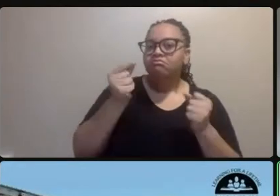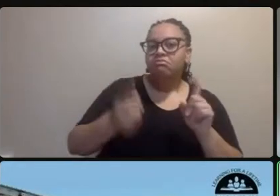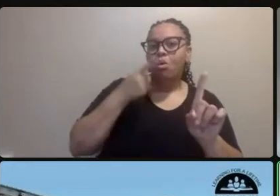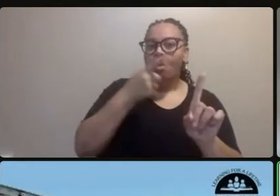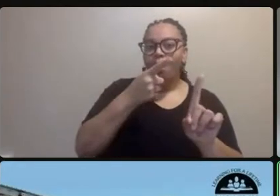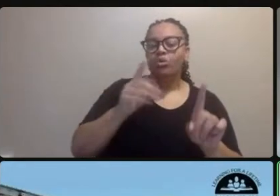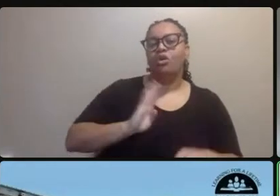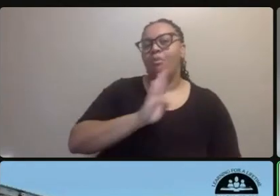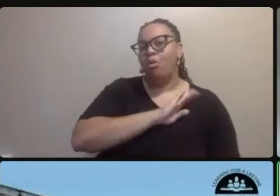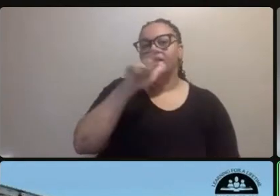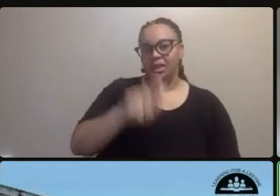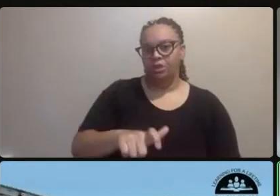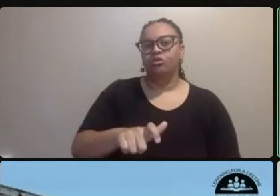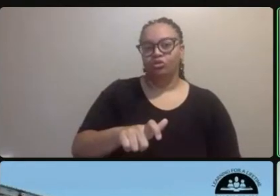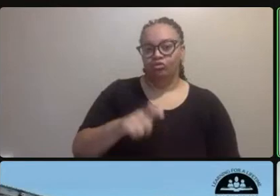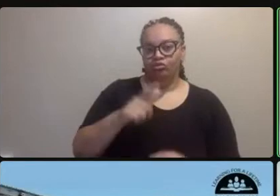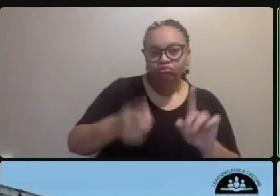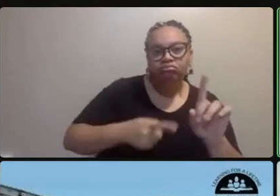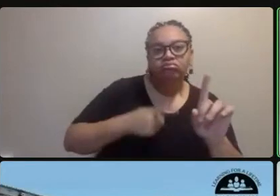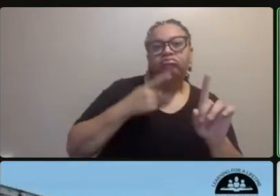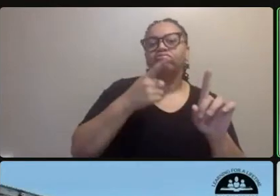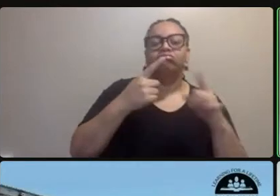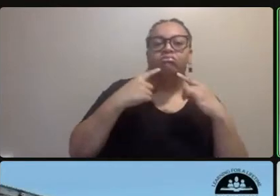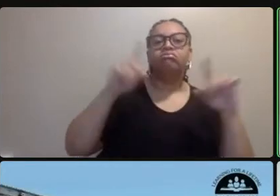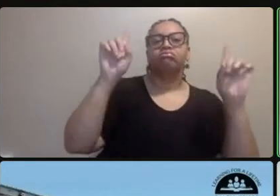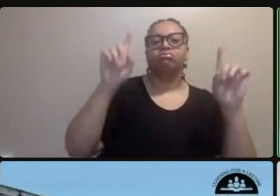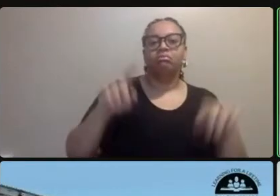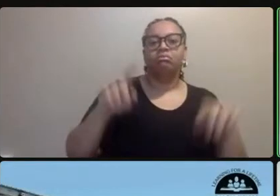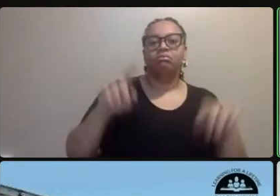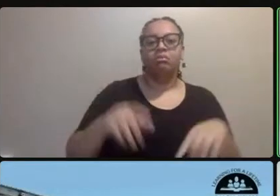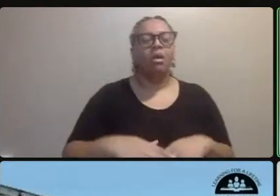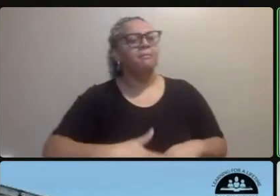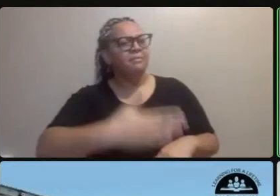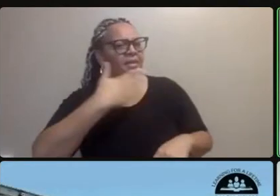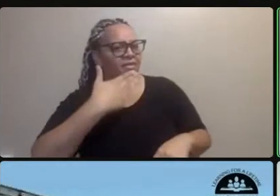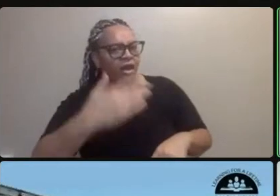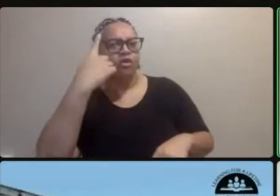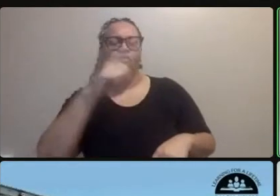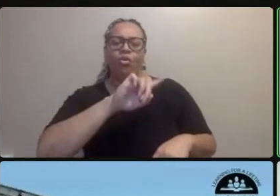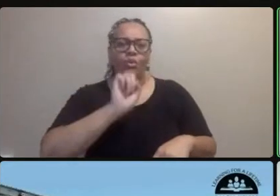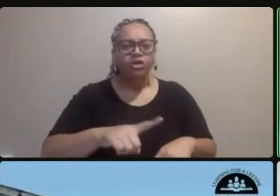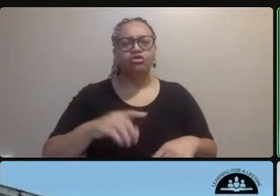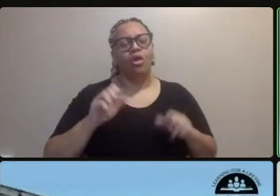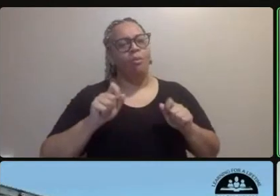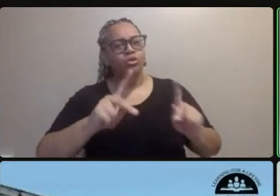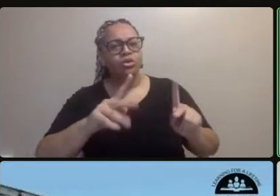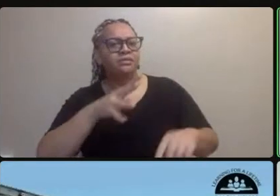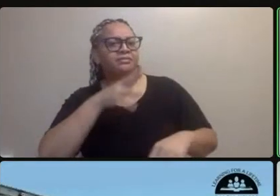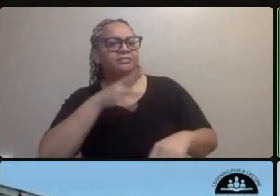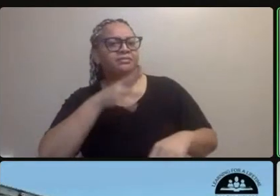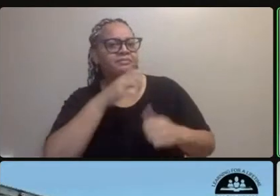YOU KNOW ABOUT KAISER. WHAT ARE THE THREE IMMEDIATE GOALS THE BOARD NEEDS TO